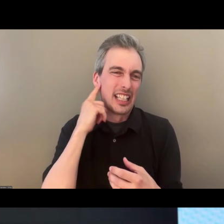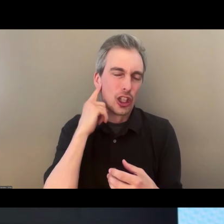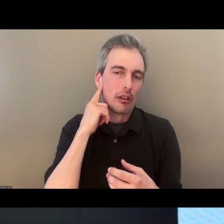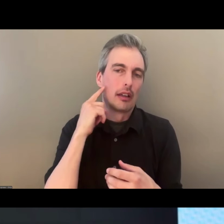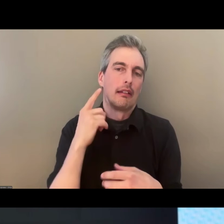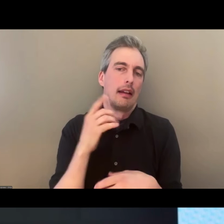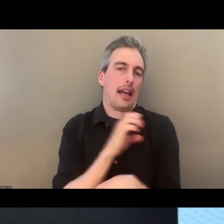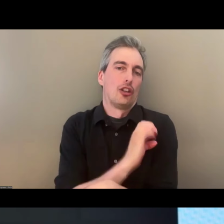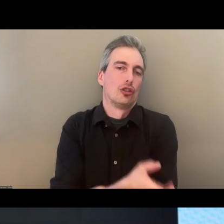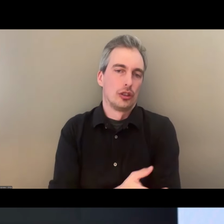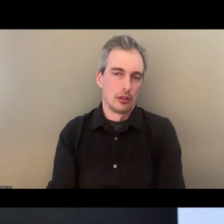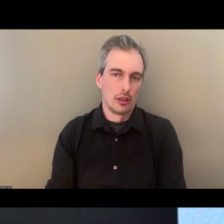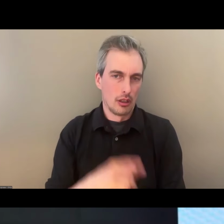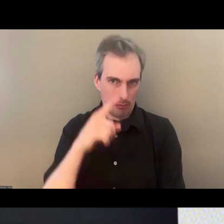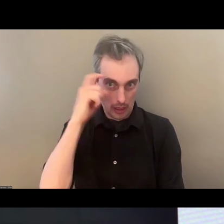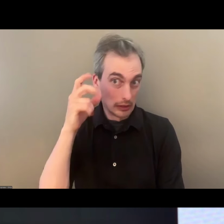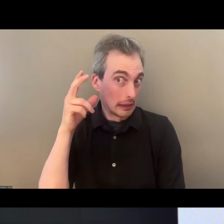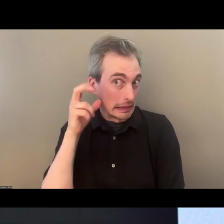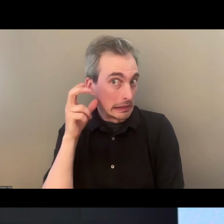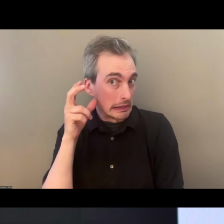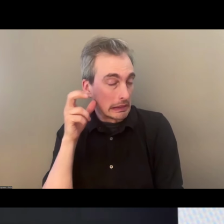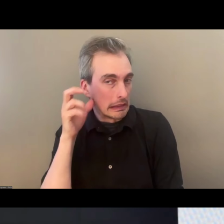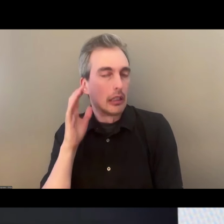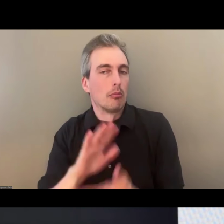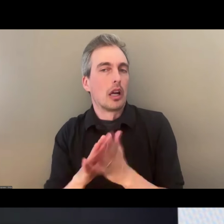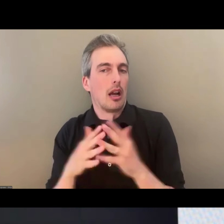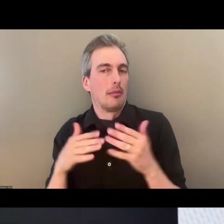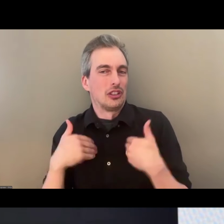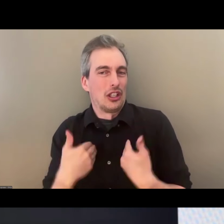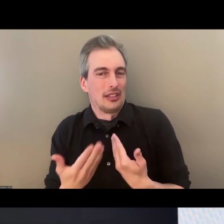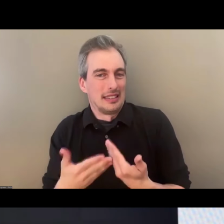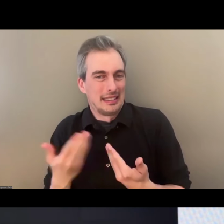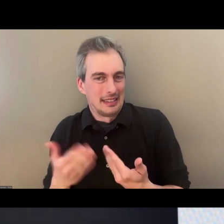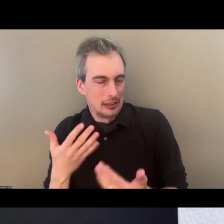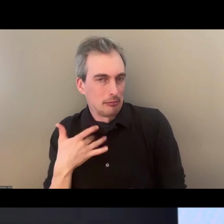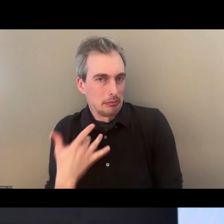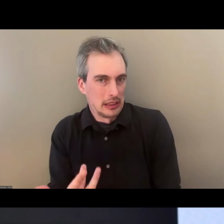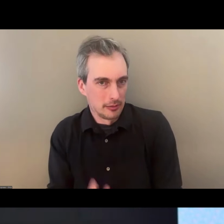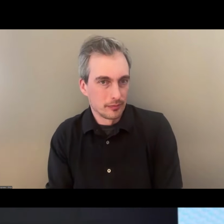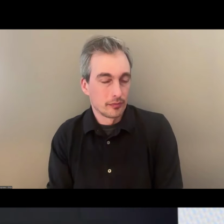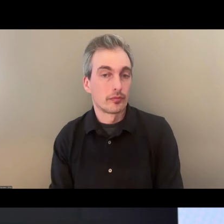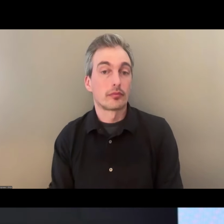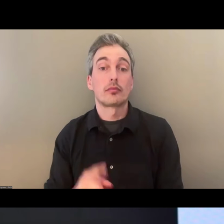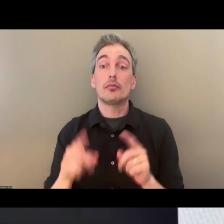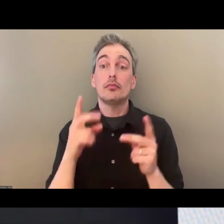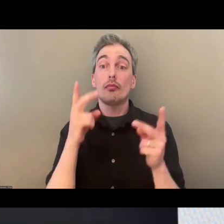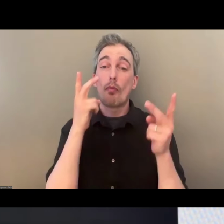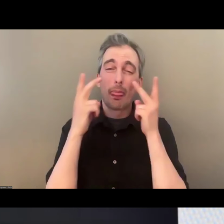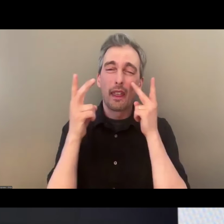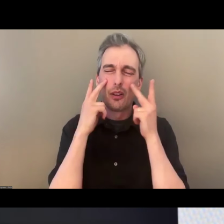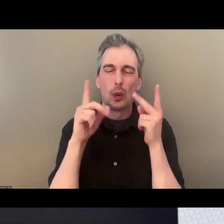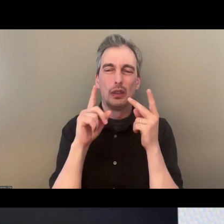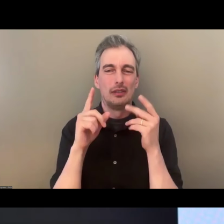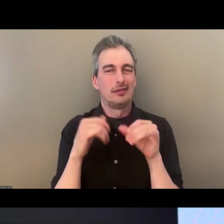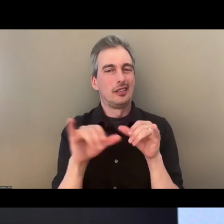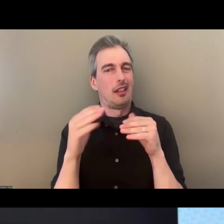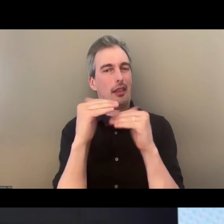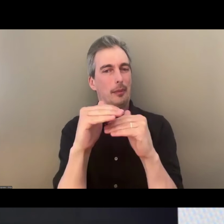Of course, visuals can only take you so far. As one participant said: I can depend on my eyes and the